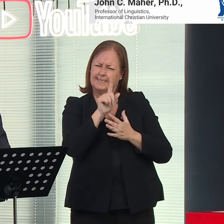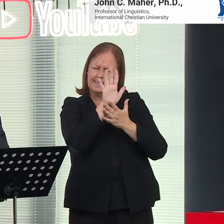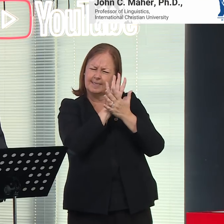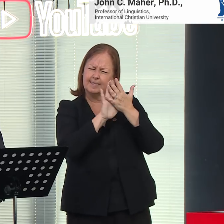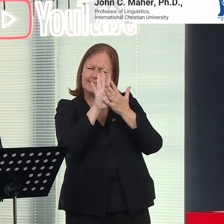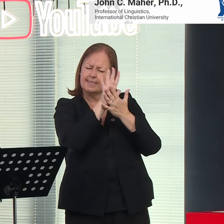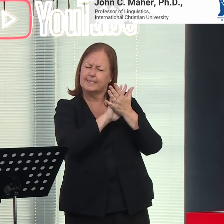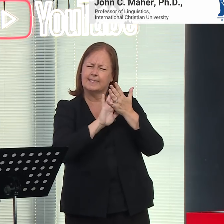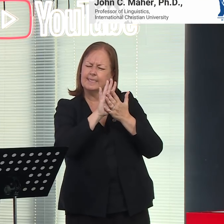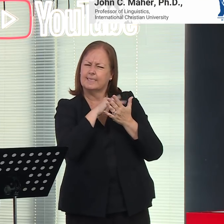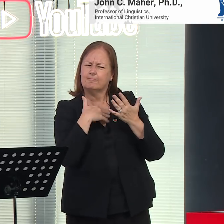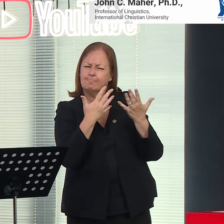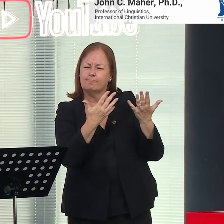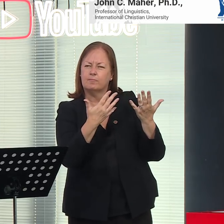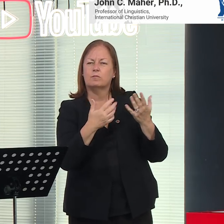term eye minority -- "minority".